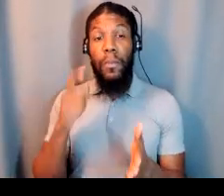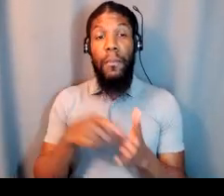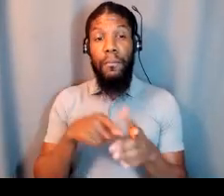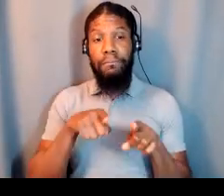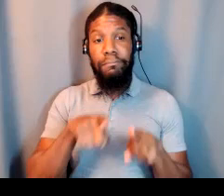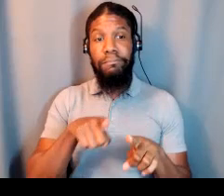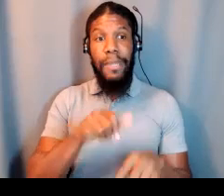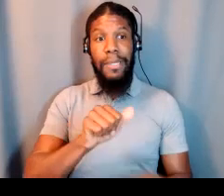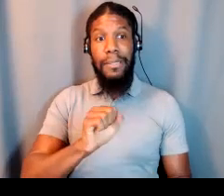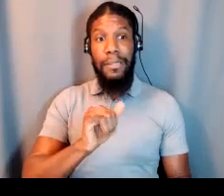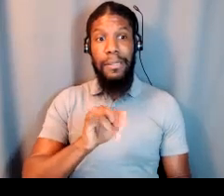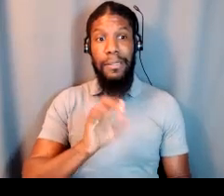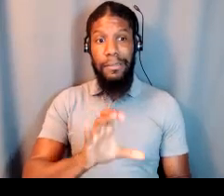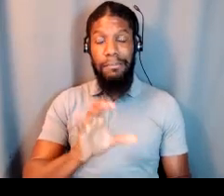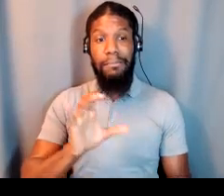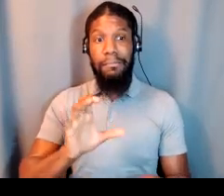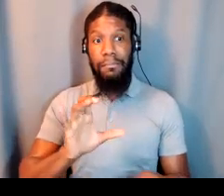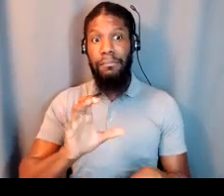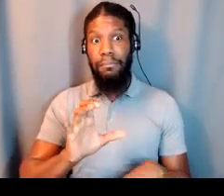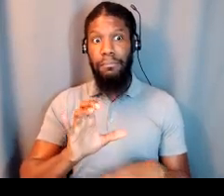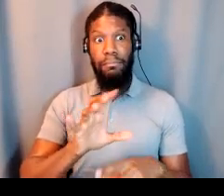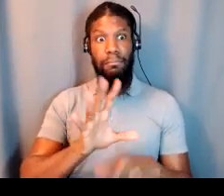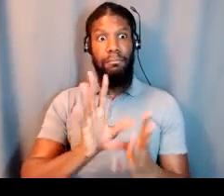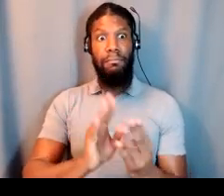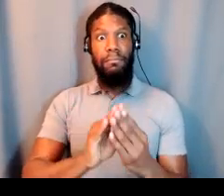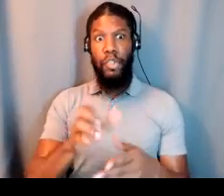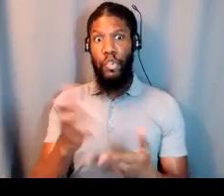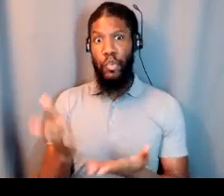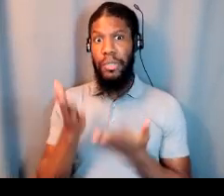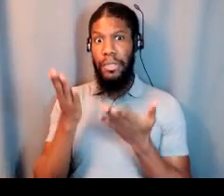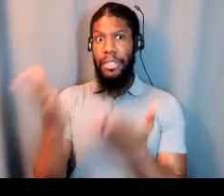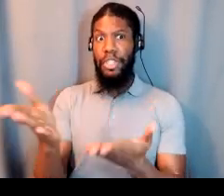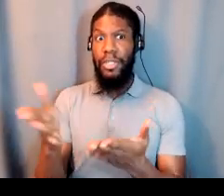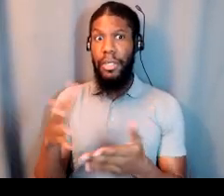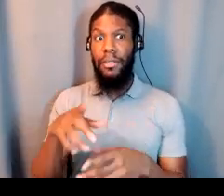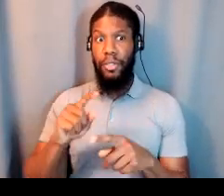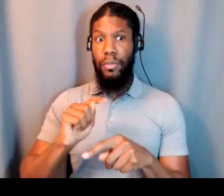definitely should not do?" [Eric]: Yeah, so I know there are a couple